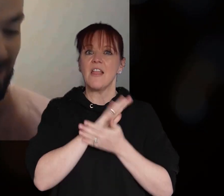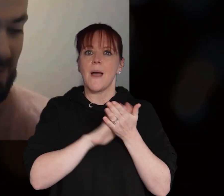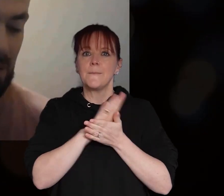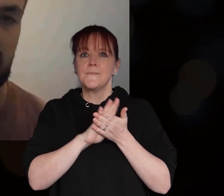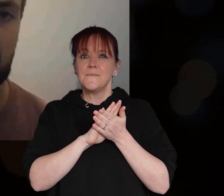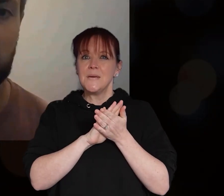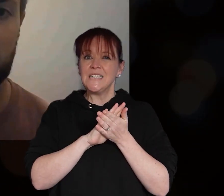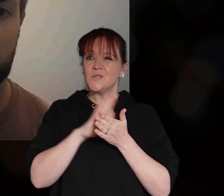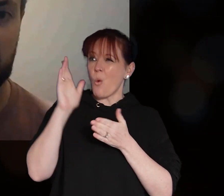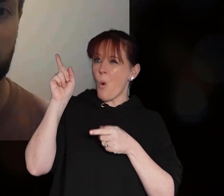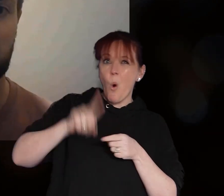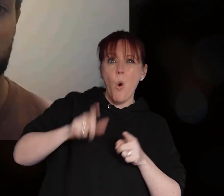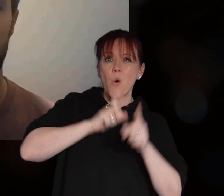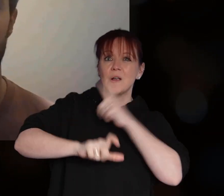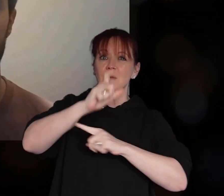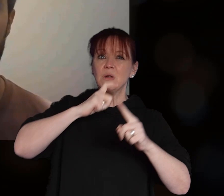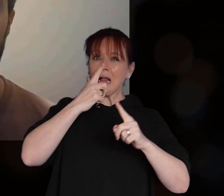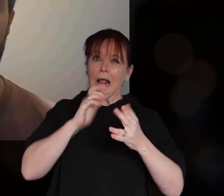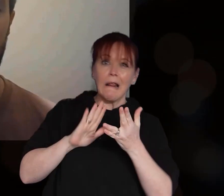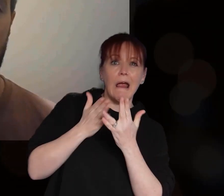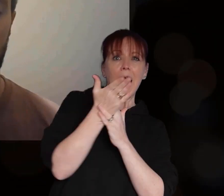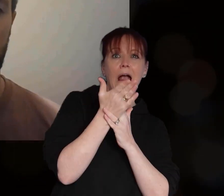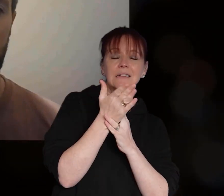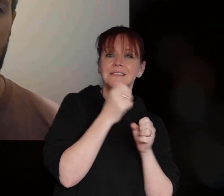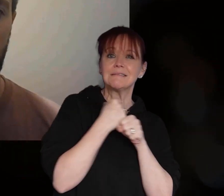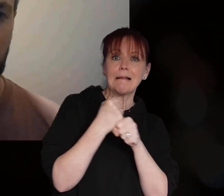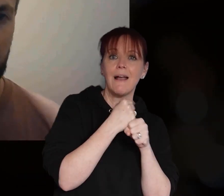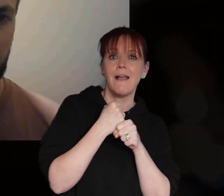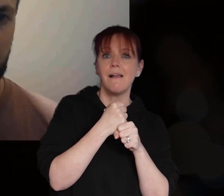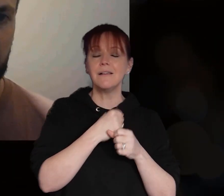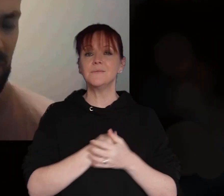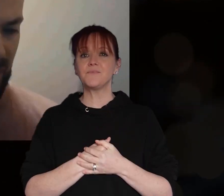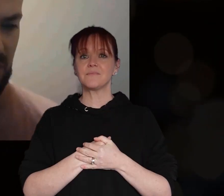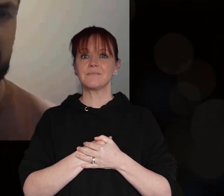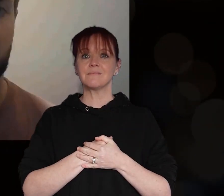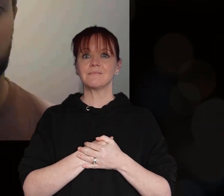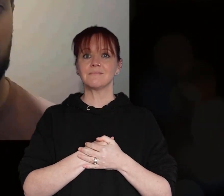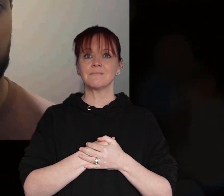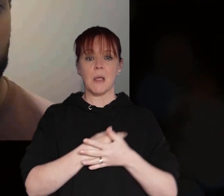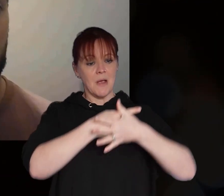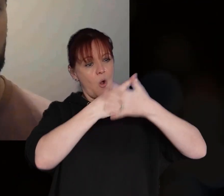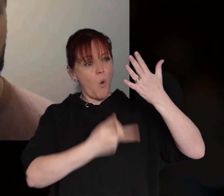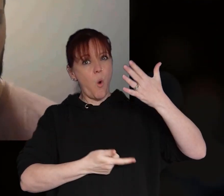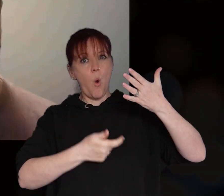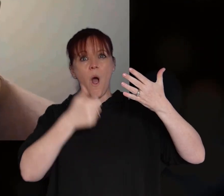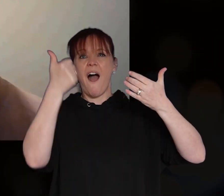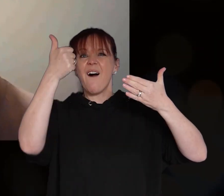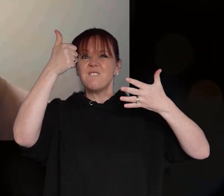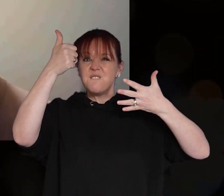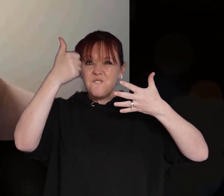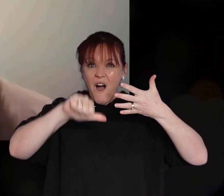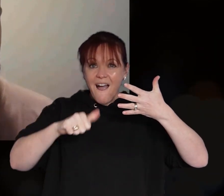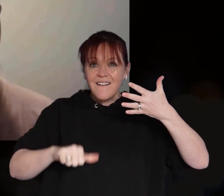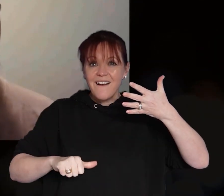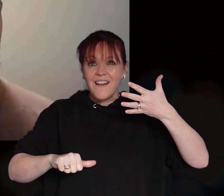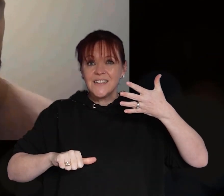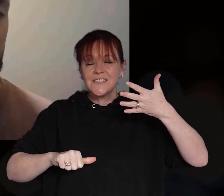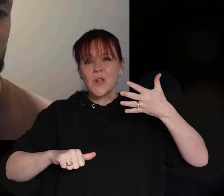while at the same time innovating. And our finalists today are great examples of just that.